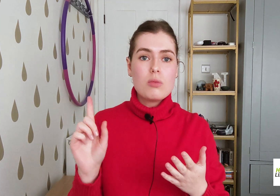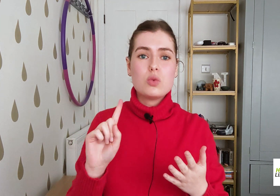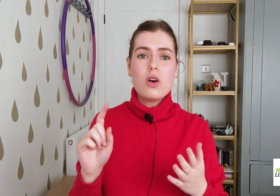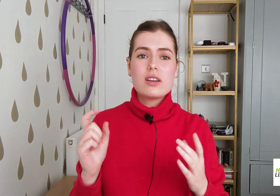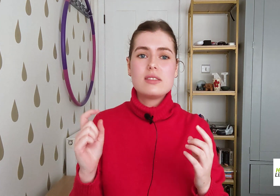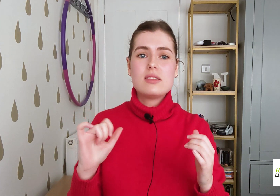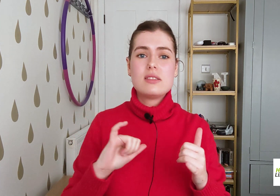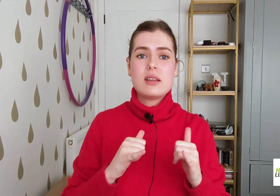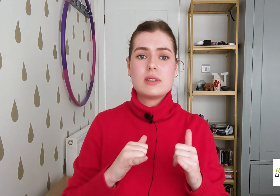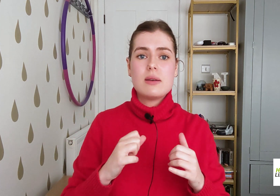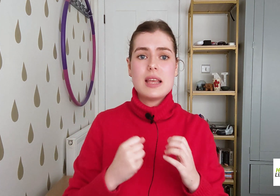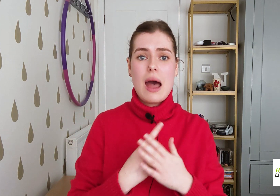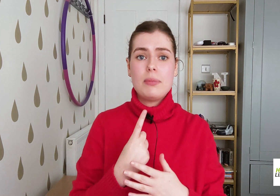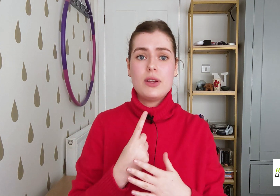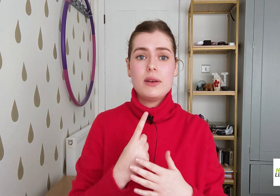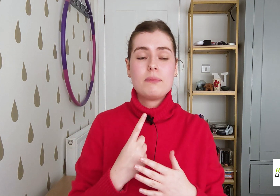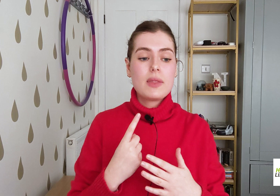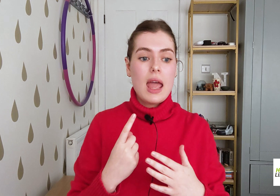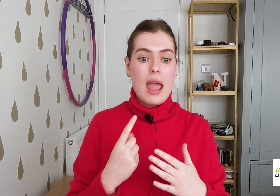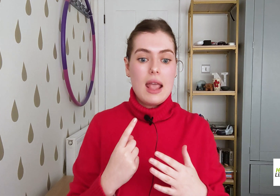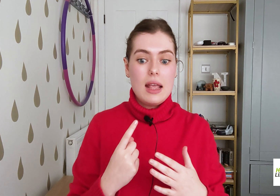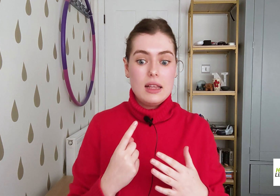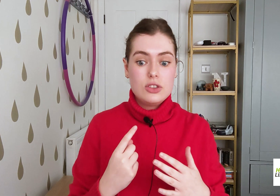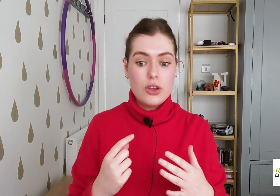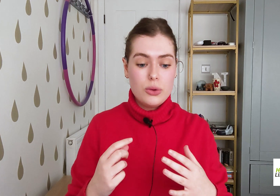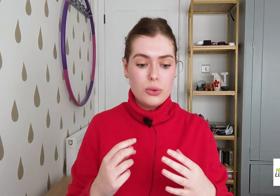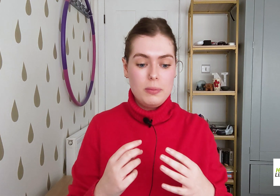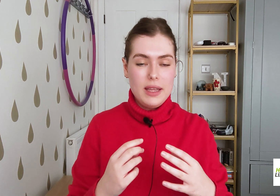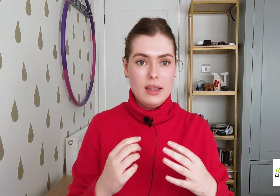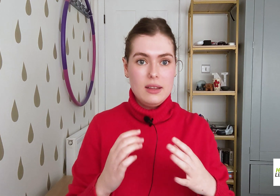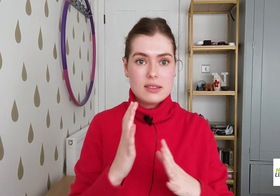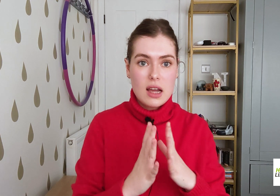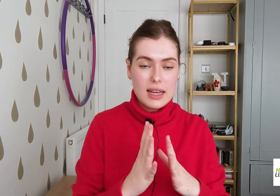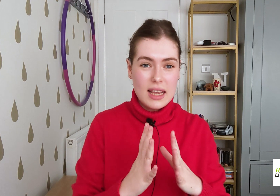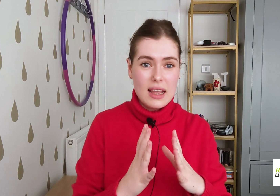because what can sometimes happen is you'll be signing